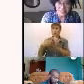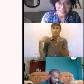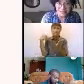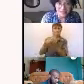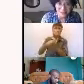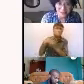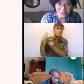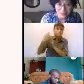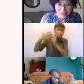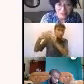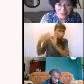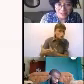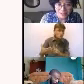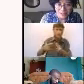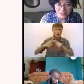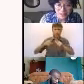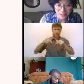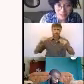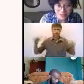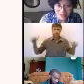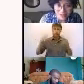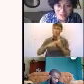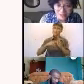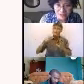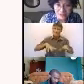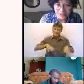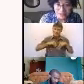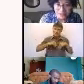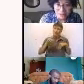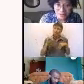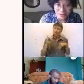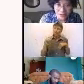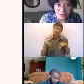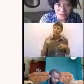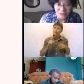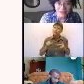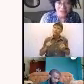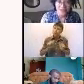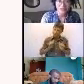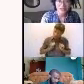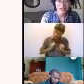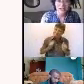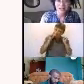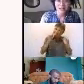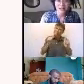necessary risks. To break white solidarity. To acknowledge harm done. Create accountability